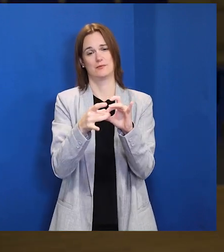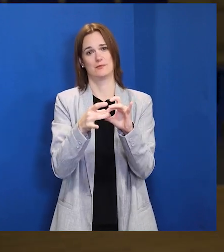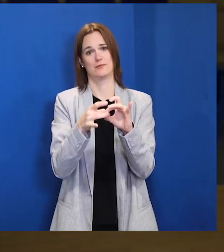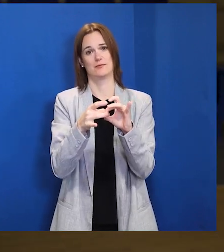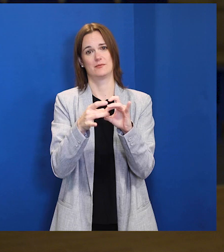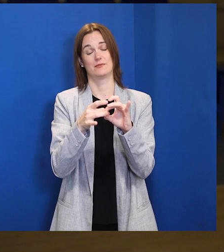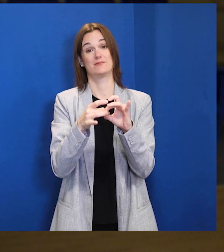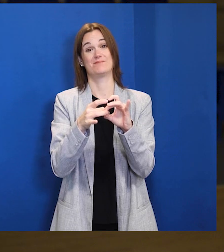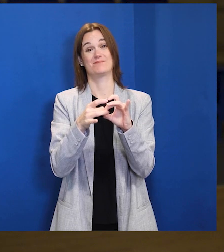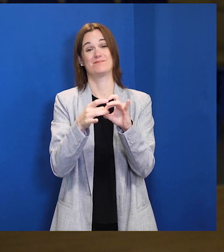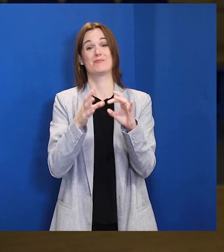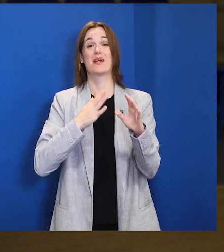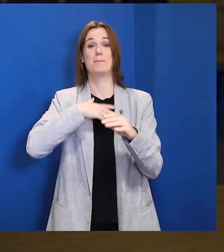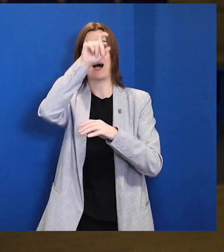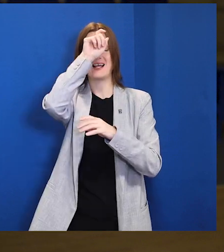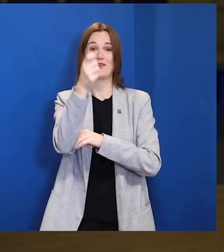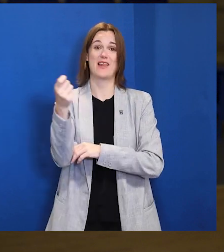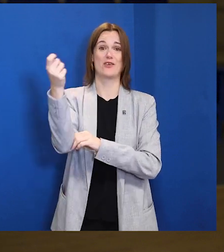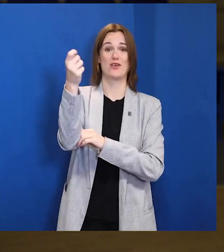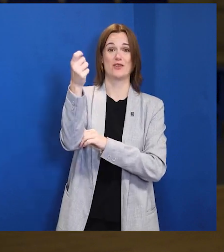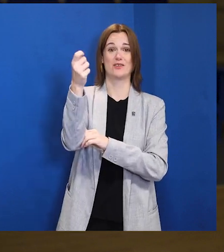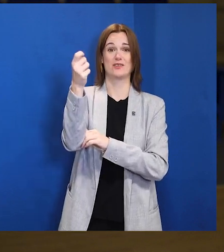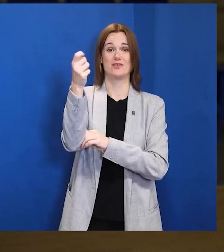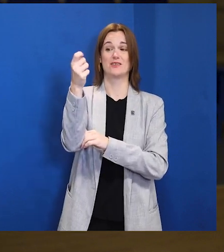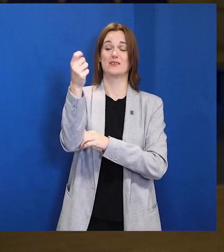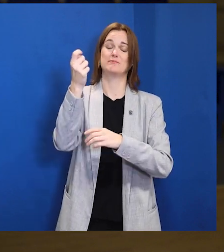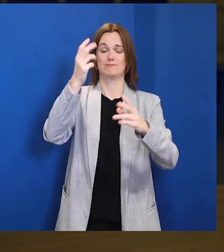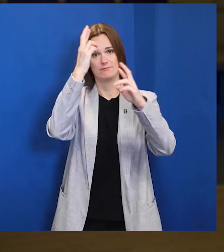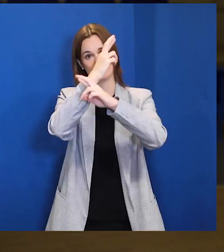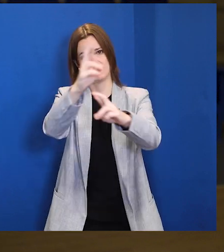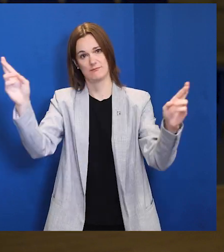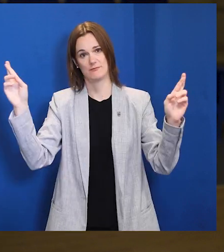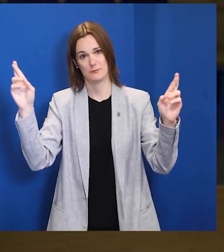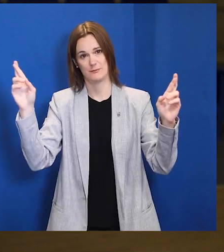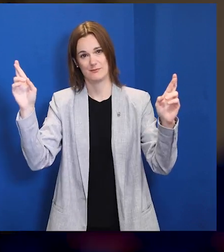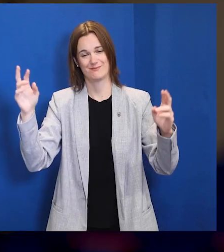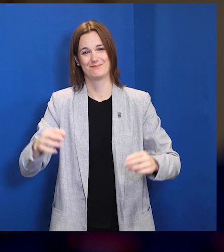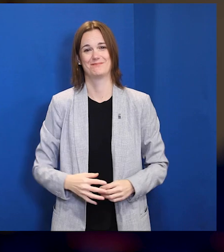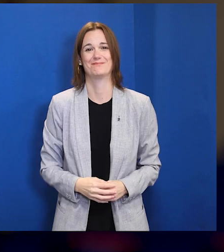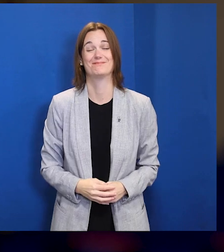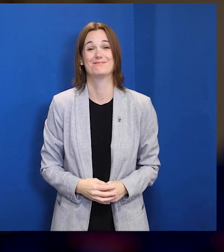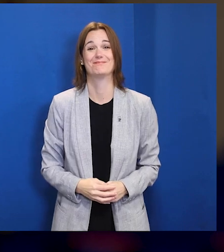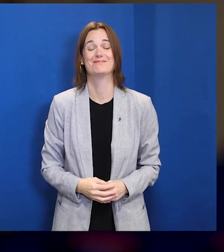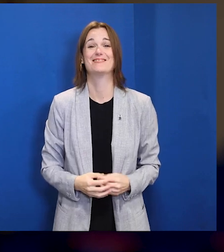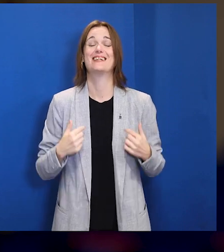I stand with you in spirit as I raise my Eagle feather to show respect to all. At 52 years old,